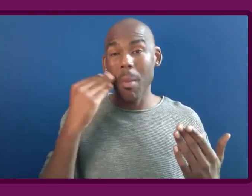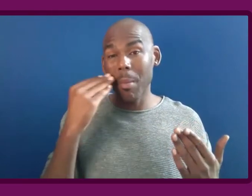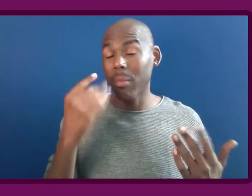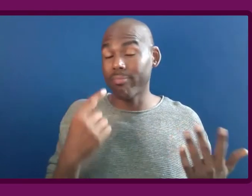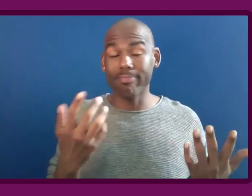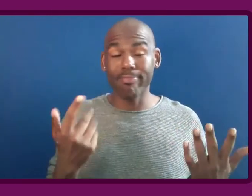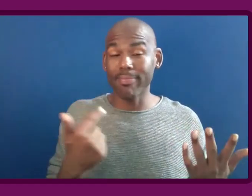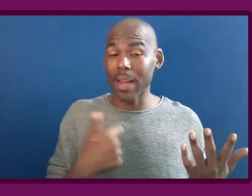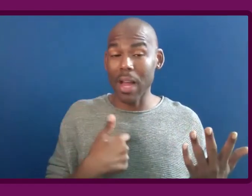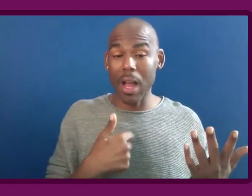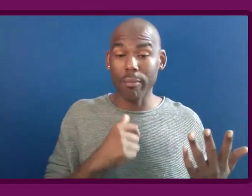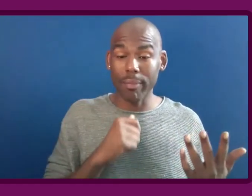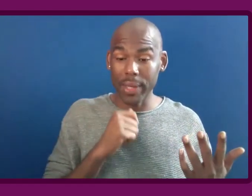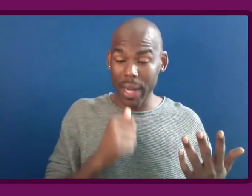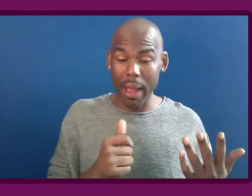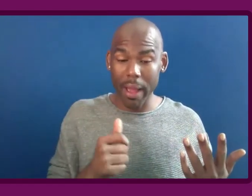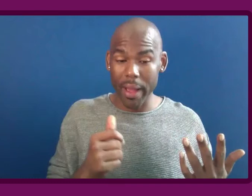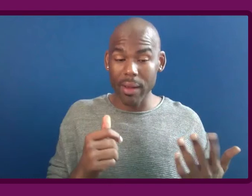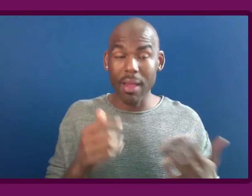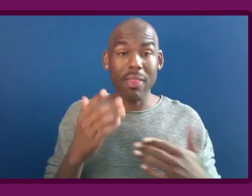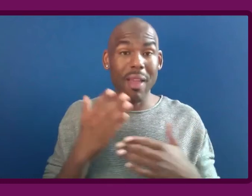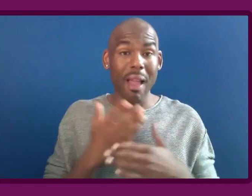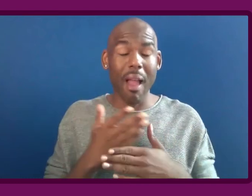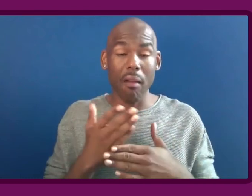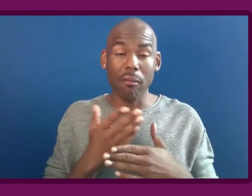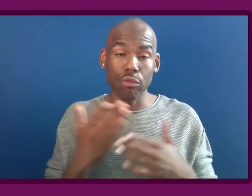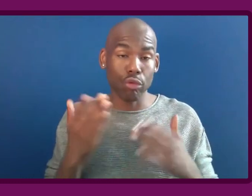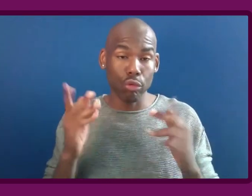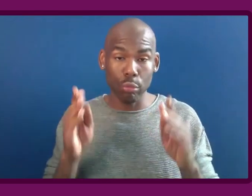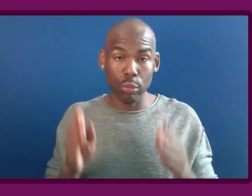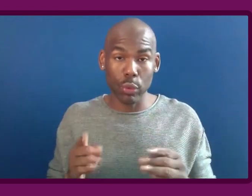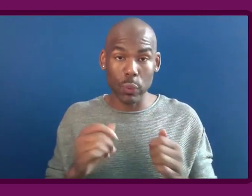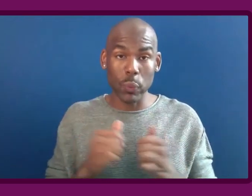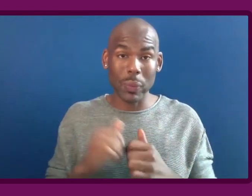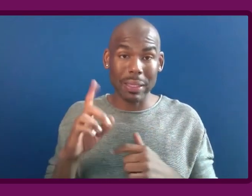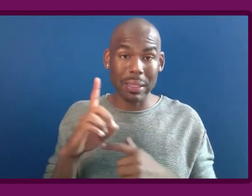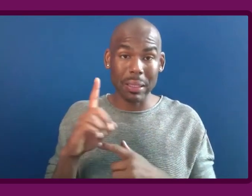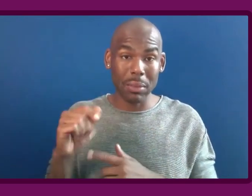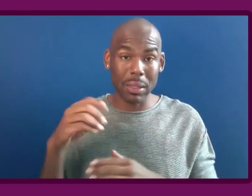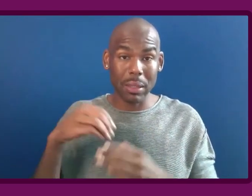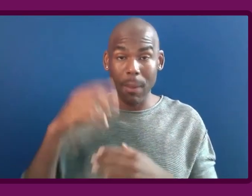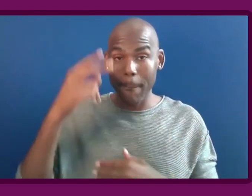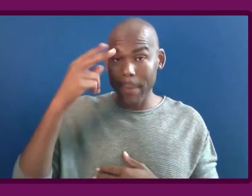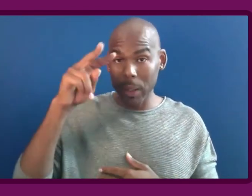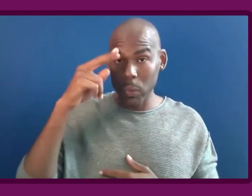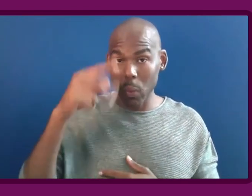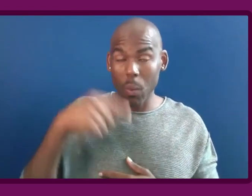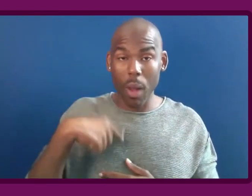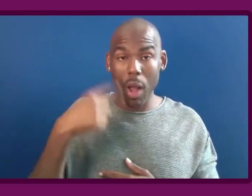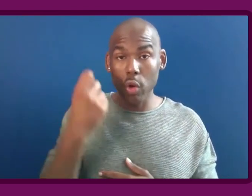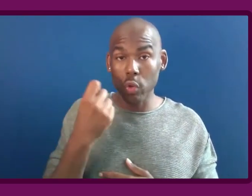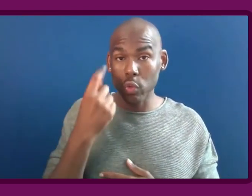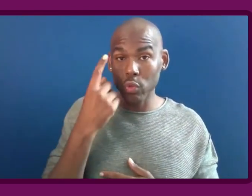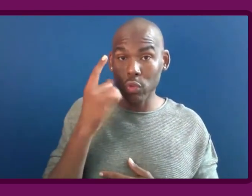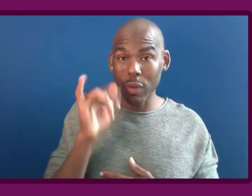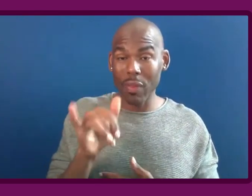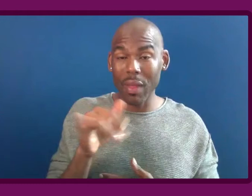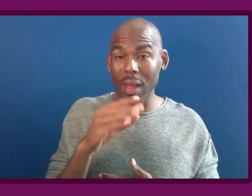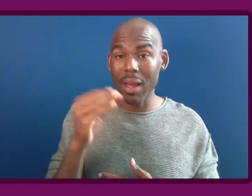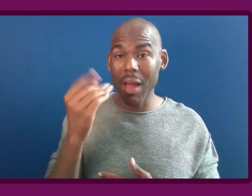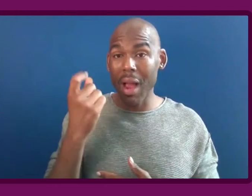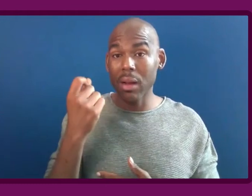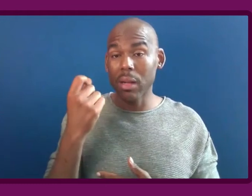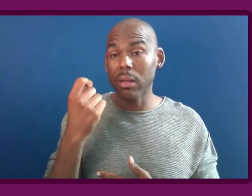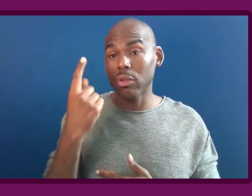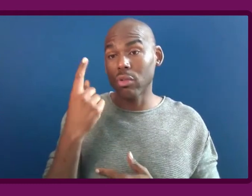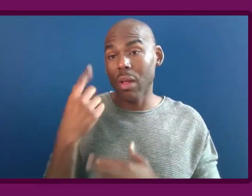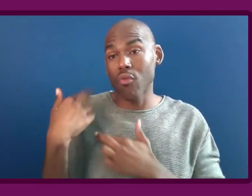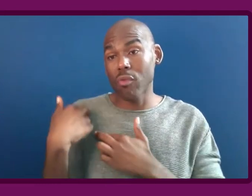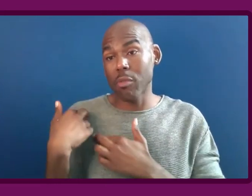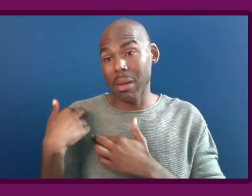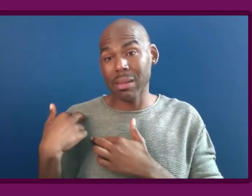I kept on meeting other people and meeting other groups, that's when I saw the importance of making